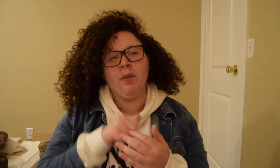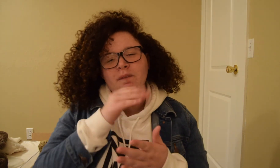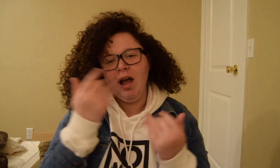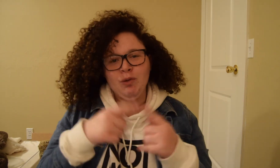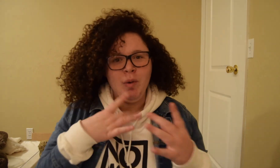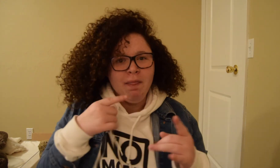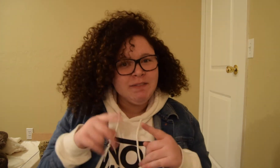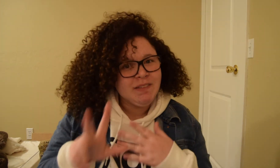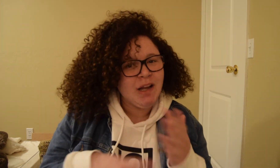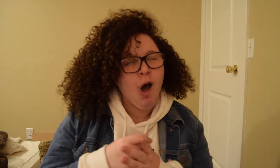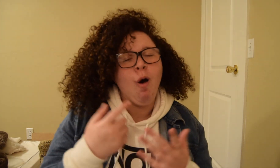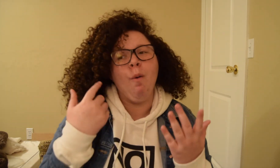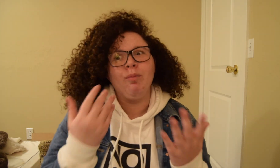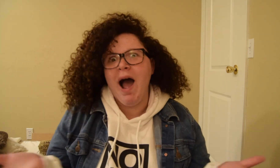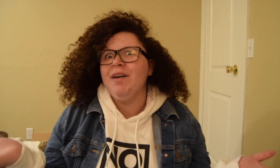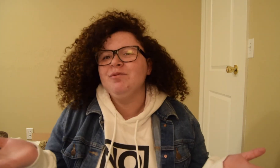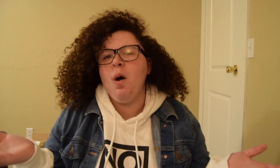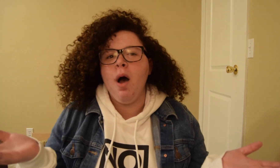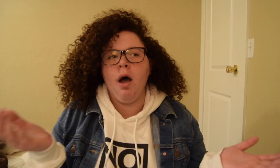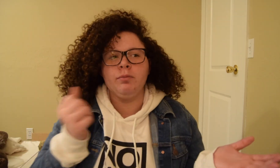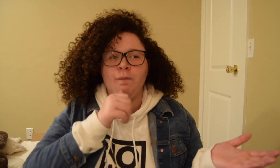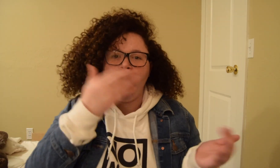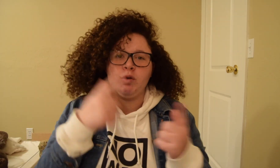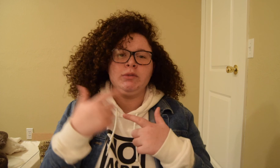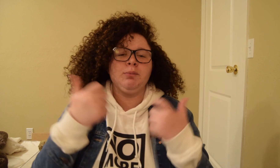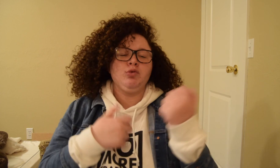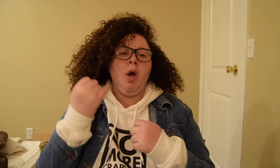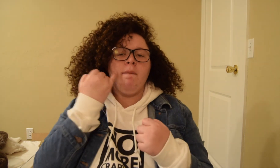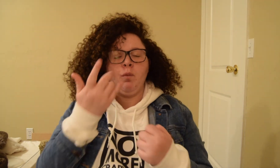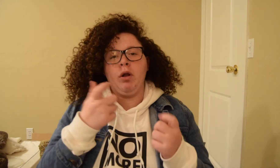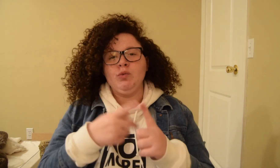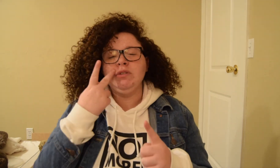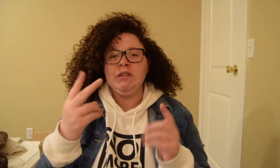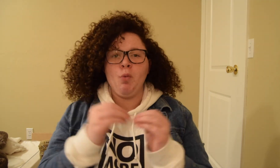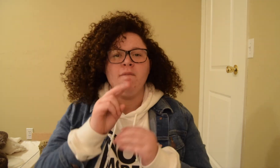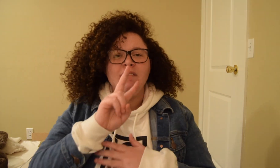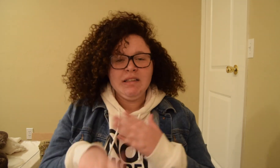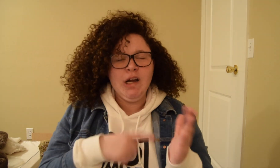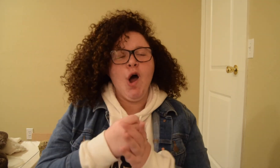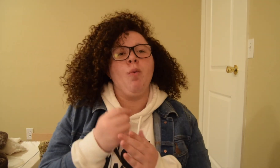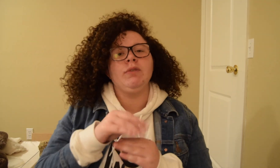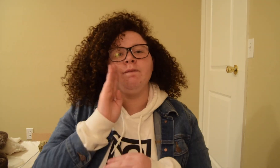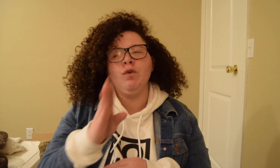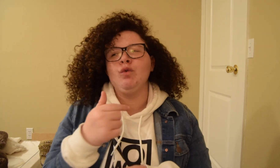Don't forget to like this video Don't forget to subscribe if you want to see more videos in the future!